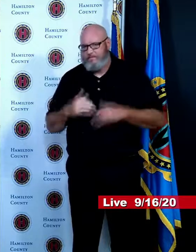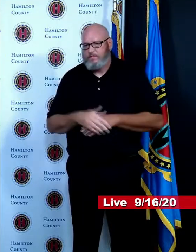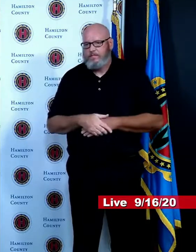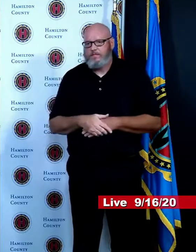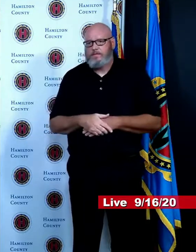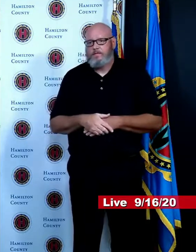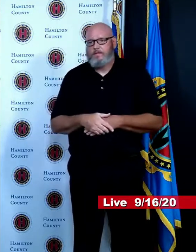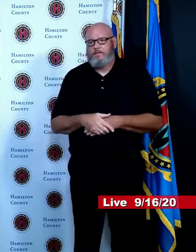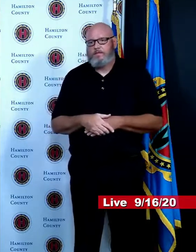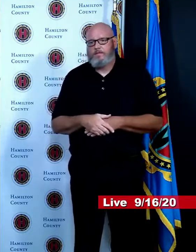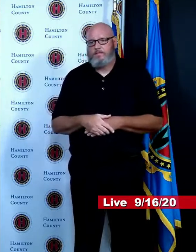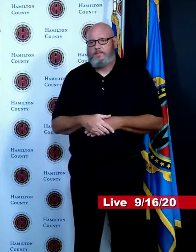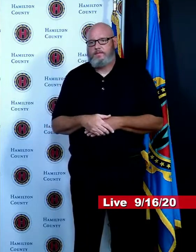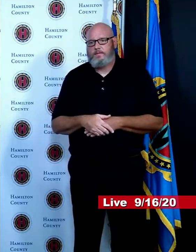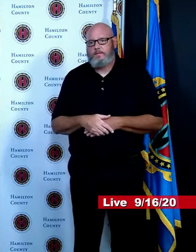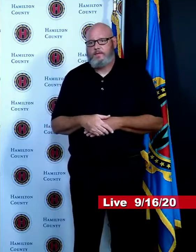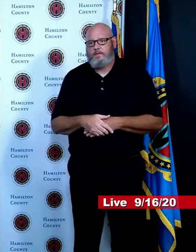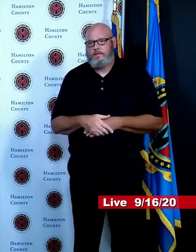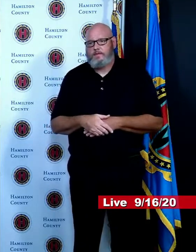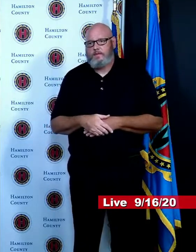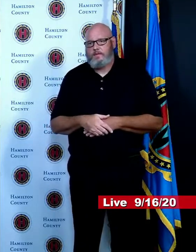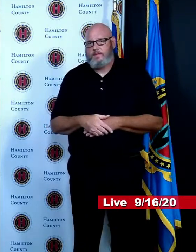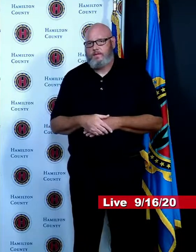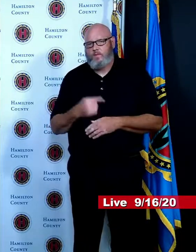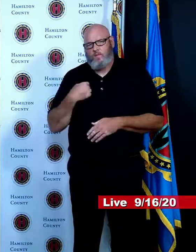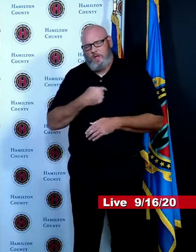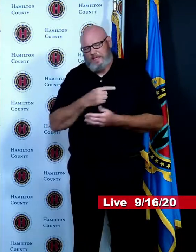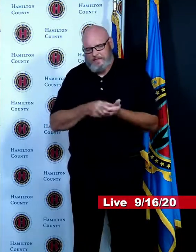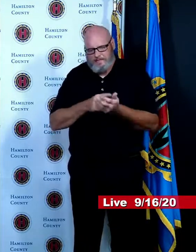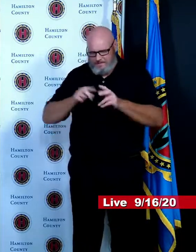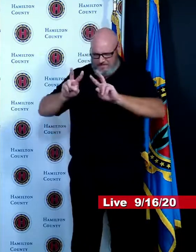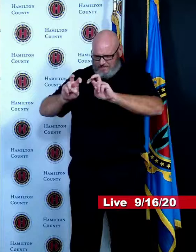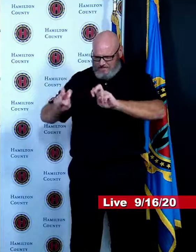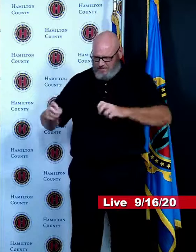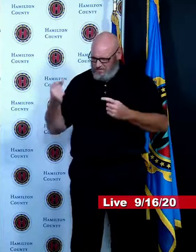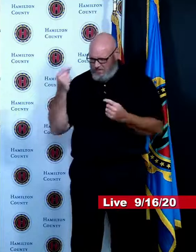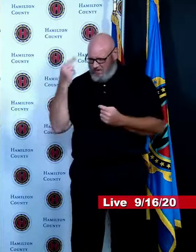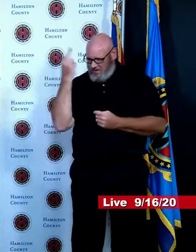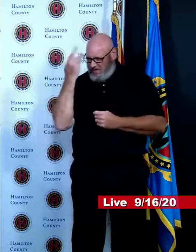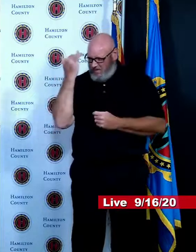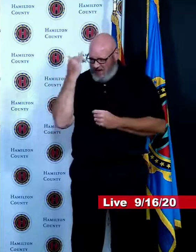is is a pretty standard transmission of Covid-19 or SarsCov2